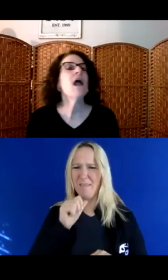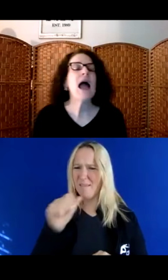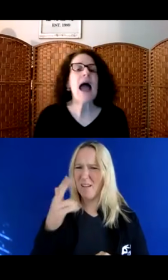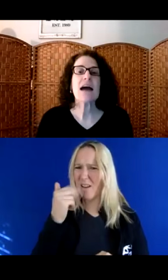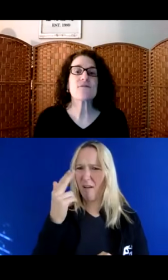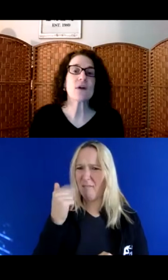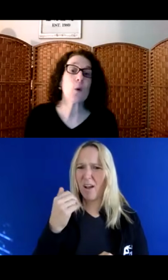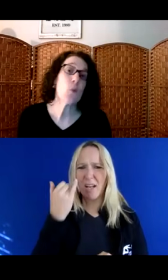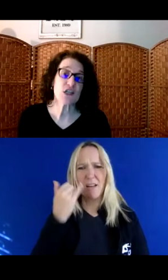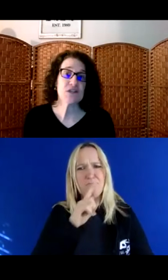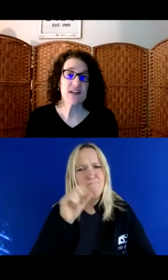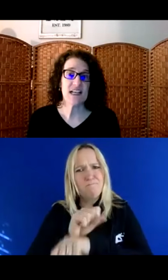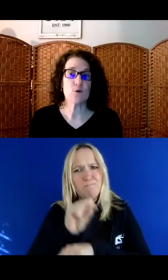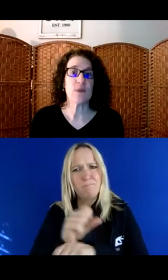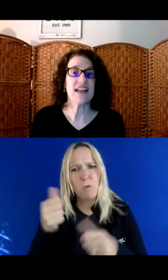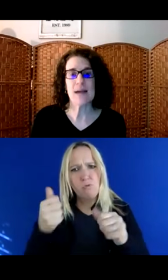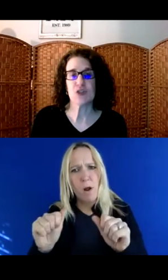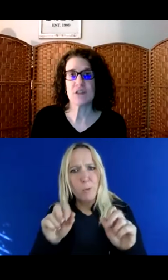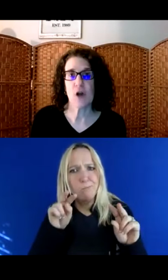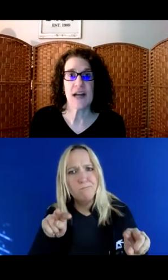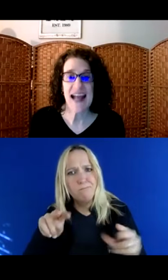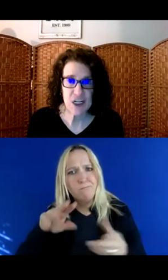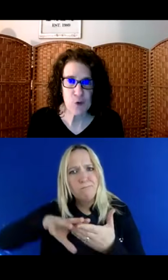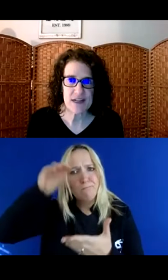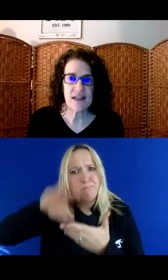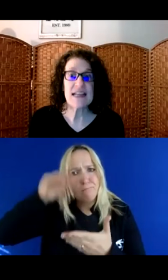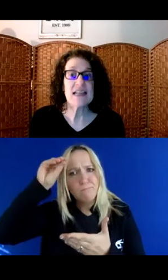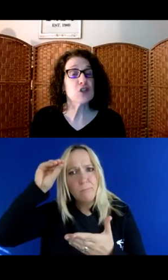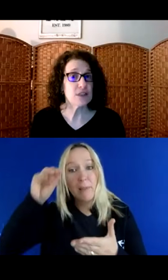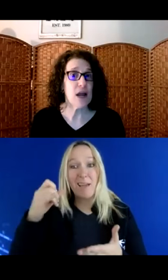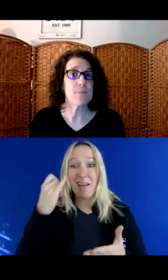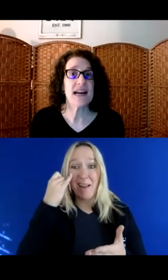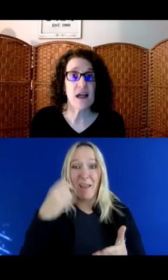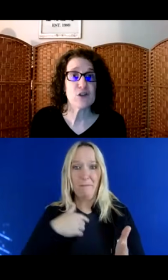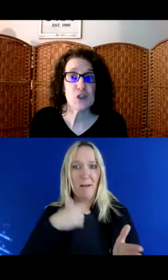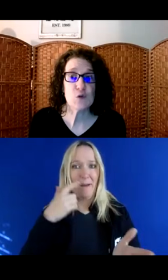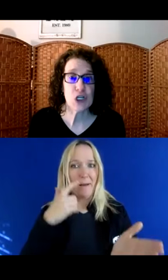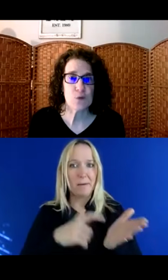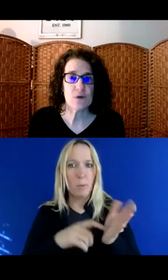I often quit watching videos when the captions aren't accurate. It turns out many others do too.